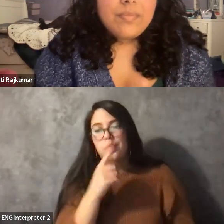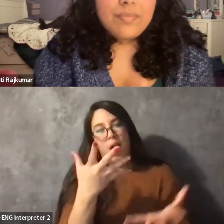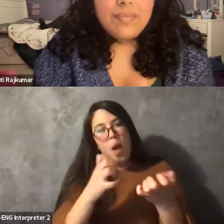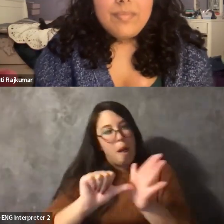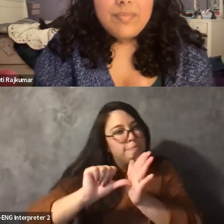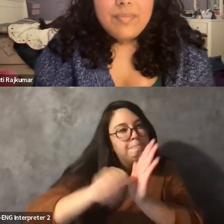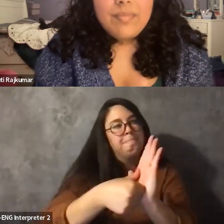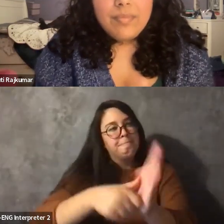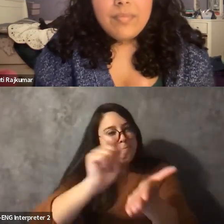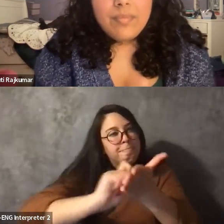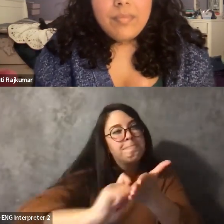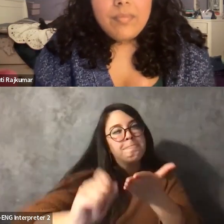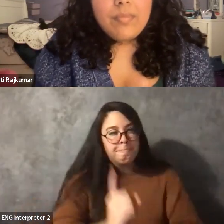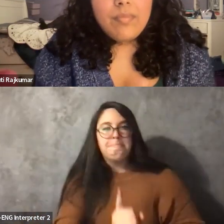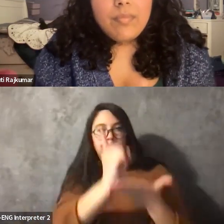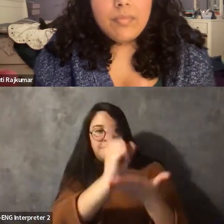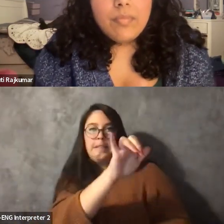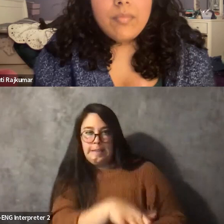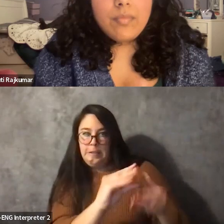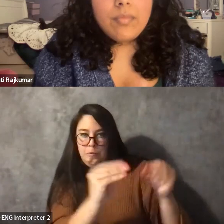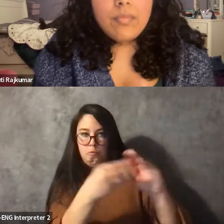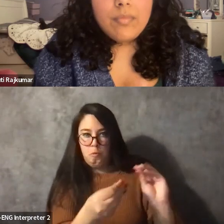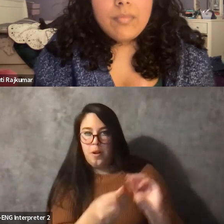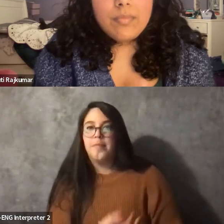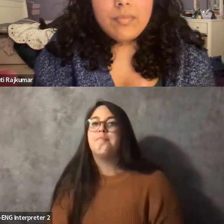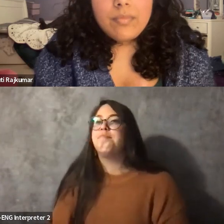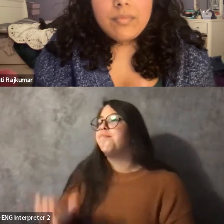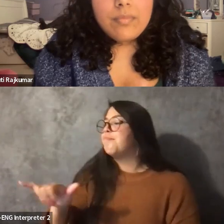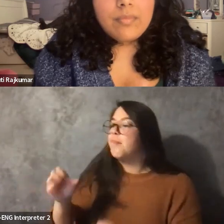I always get the really annoying question from some family members